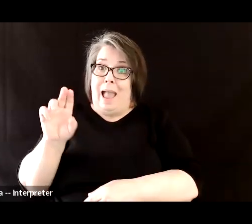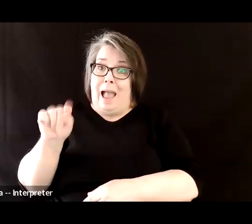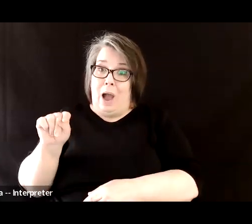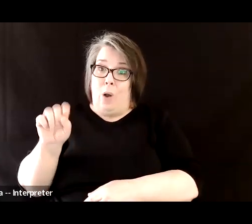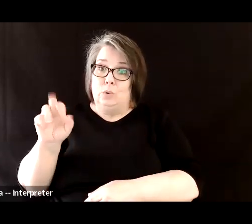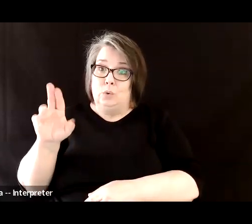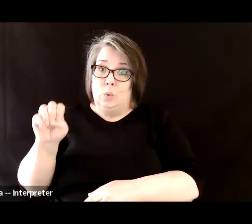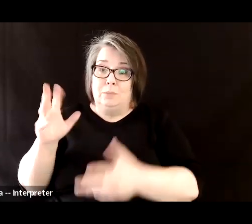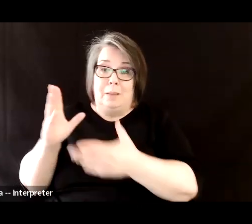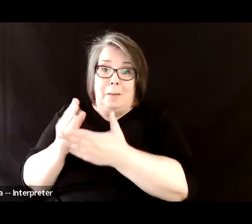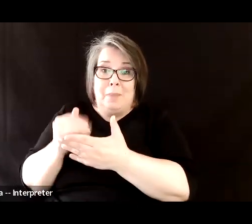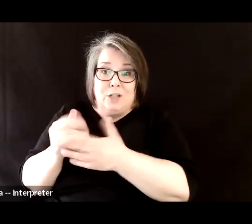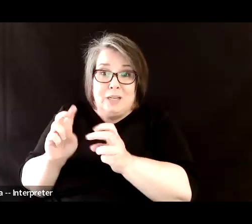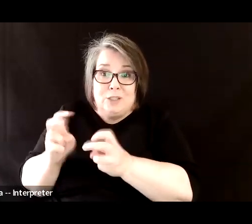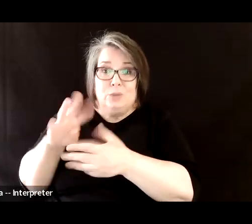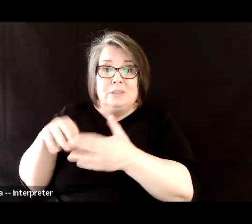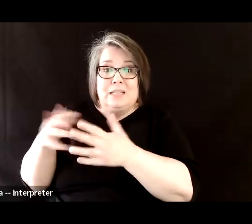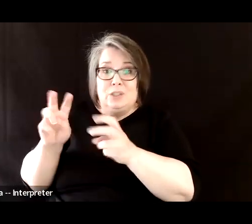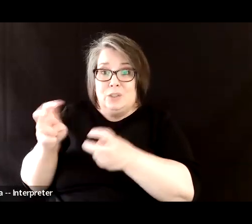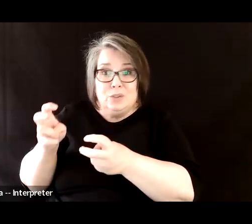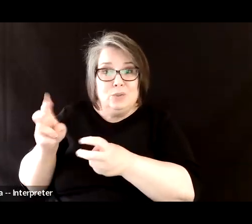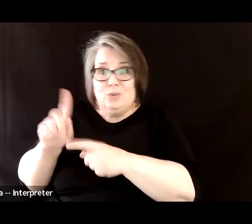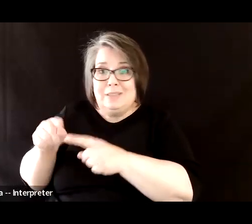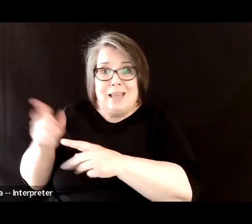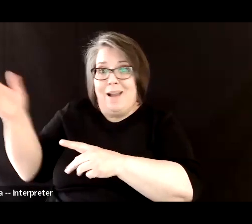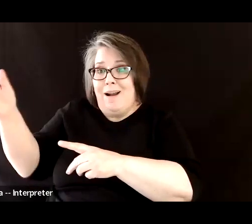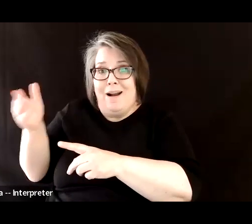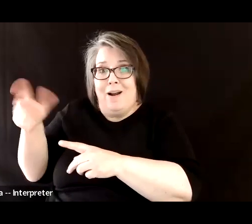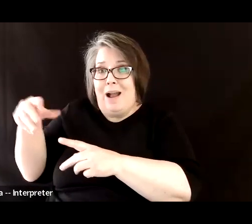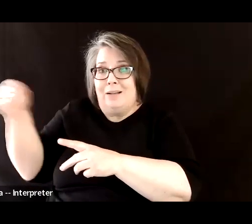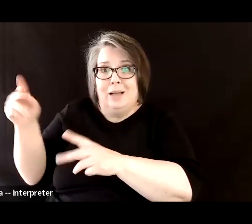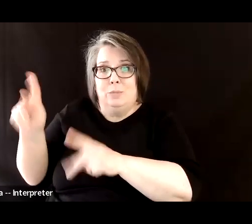scheduling issues, whatever else. So there are a lot of DIY options, and we will walk